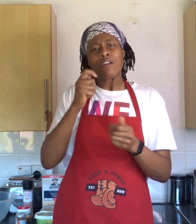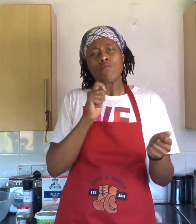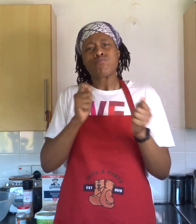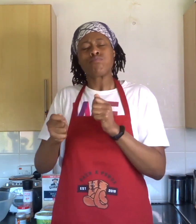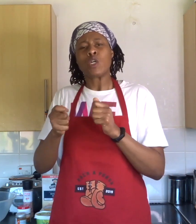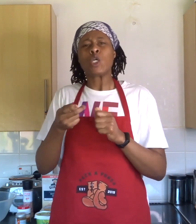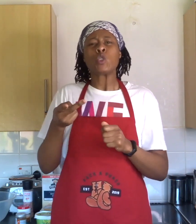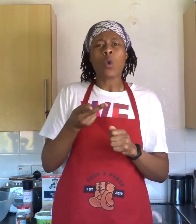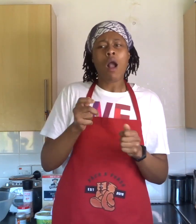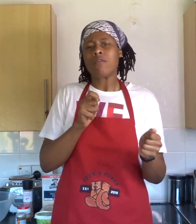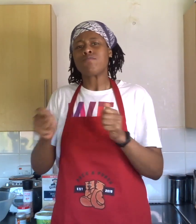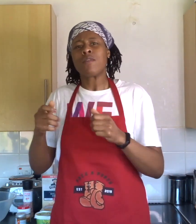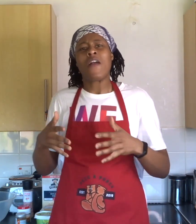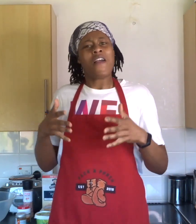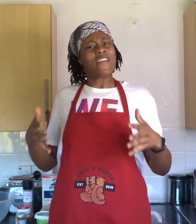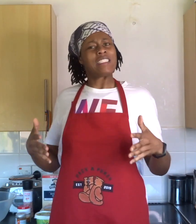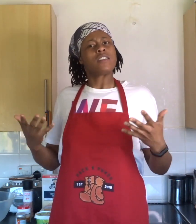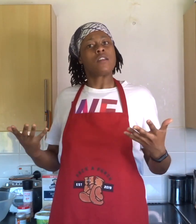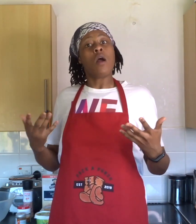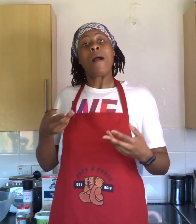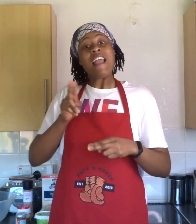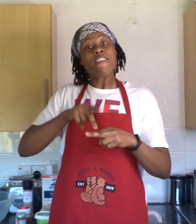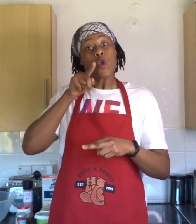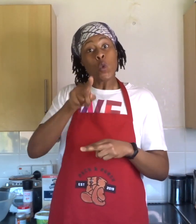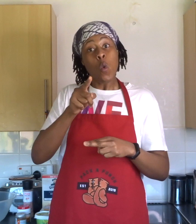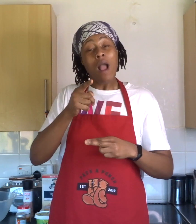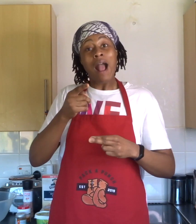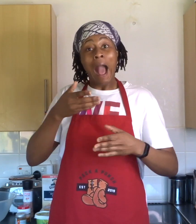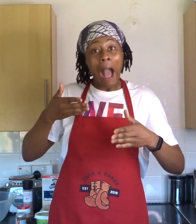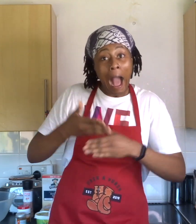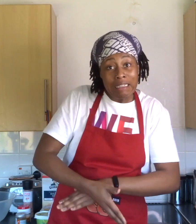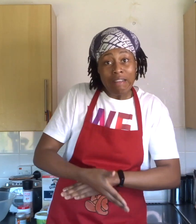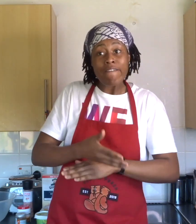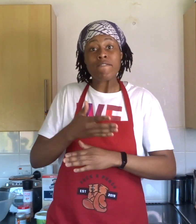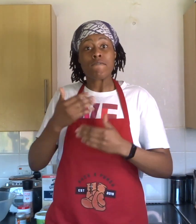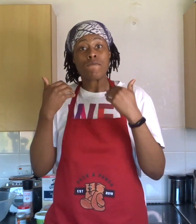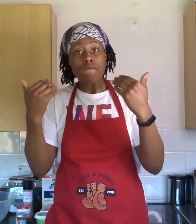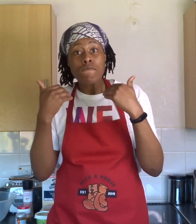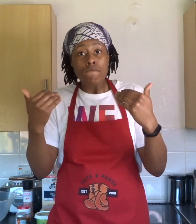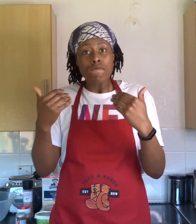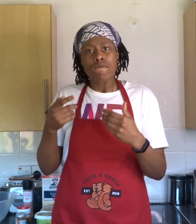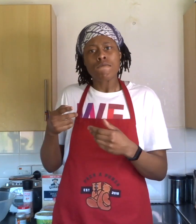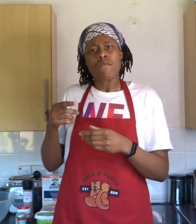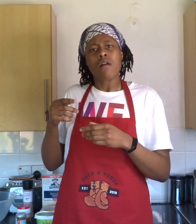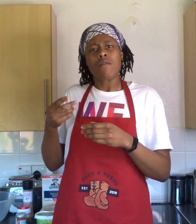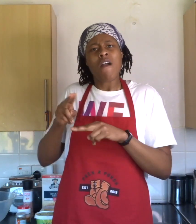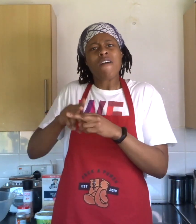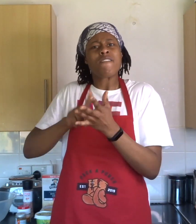flour is very high in carbohydrates so eating a lot of this food group will cause us to